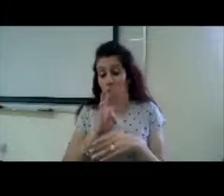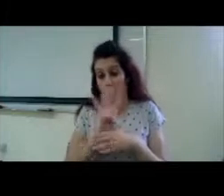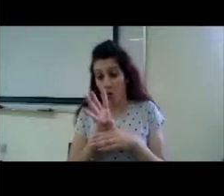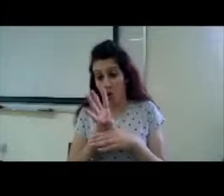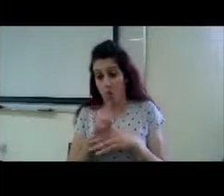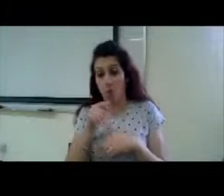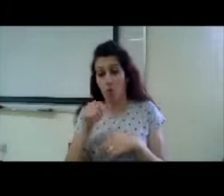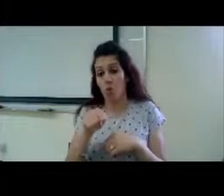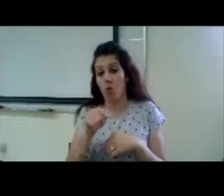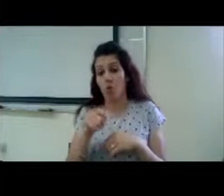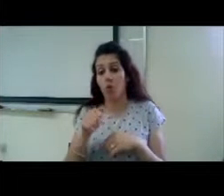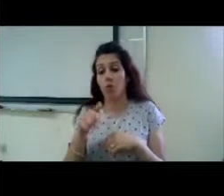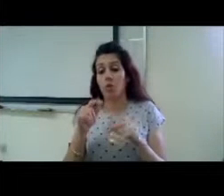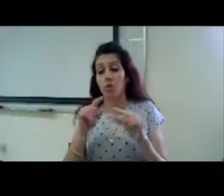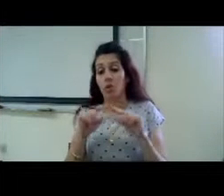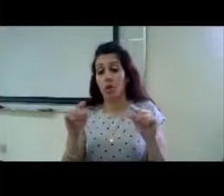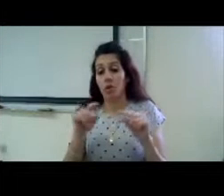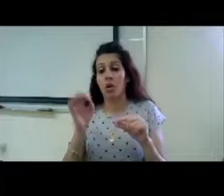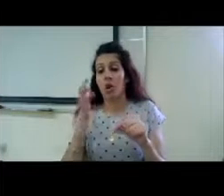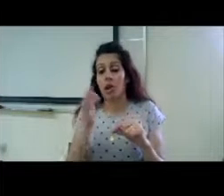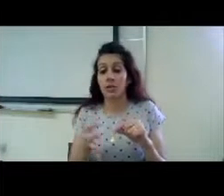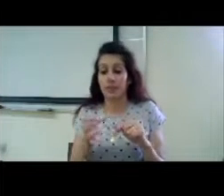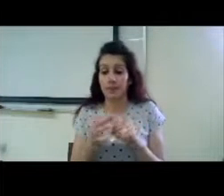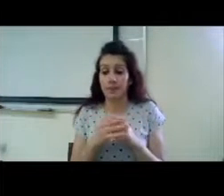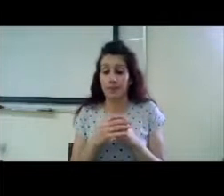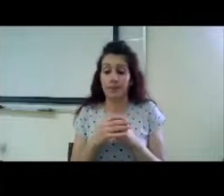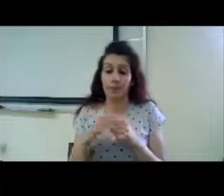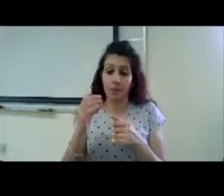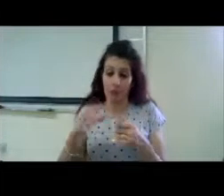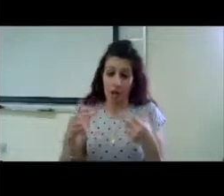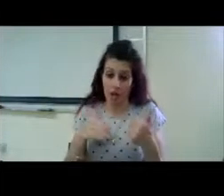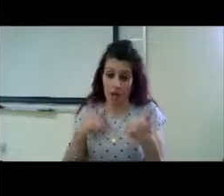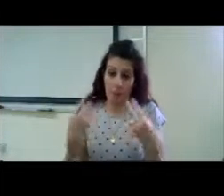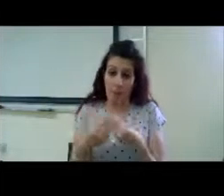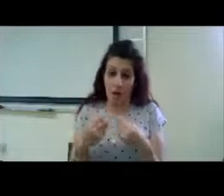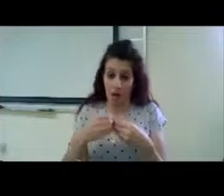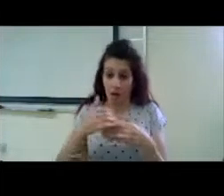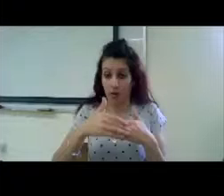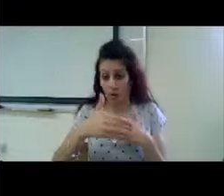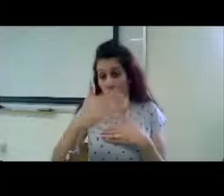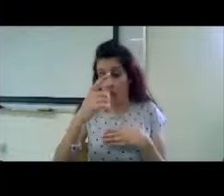assessments learning outcomes being different ensuring the well-being of